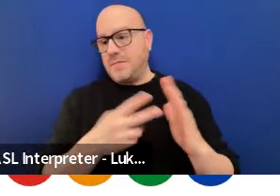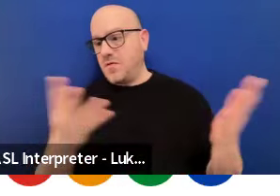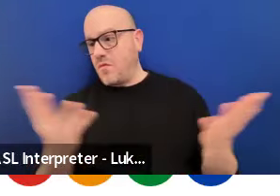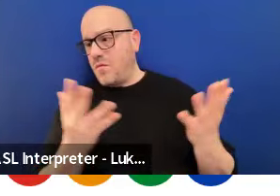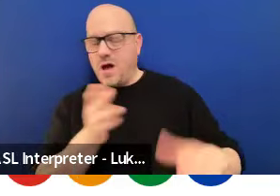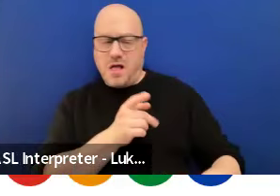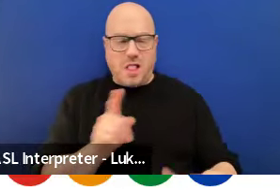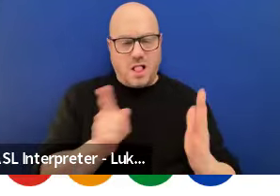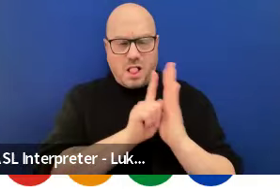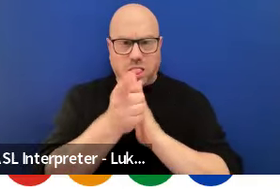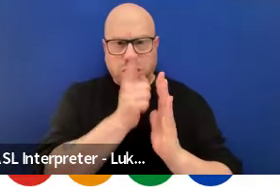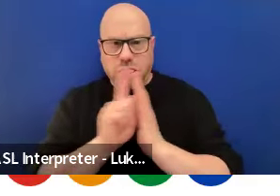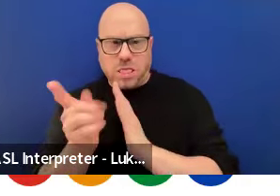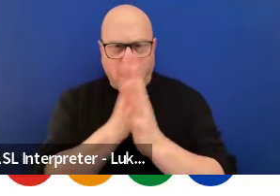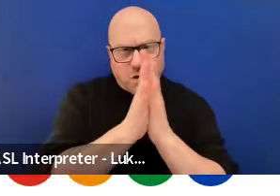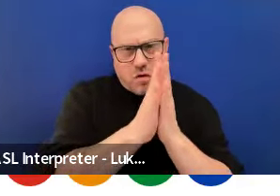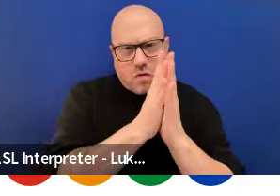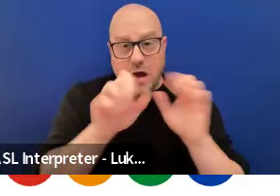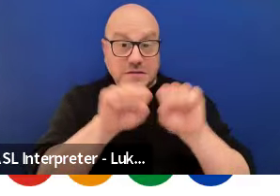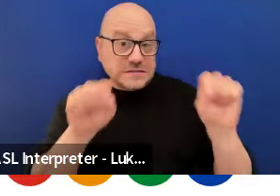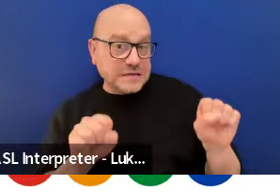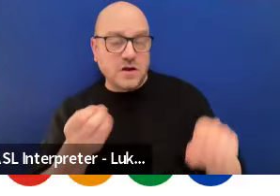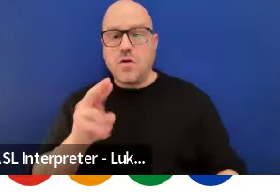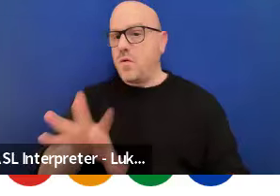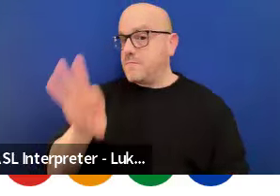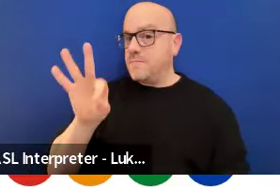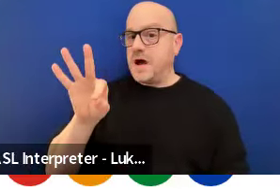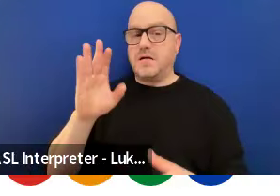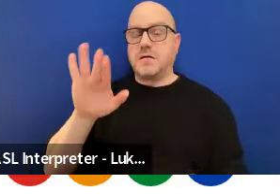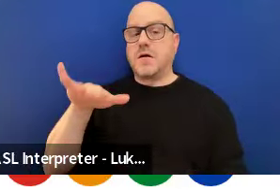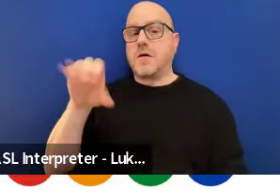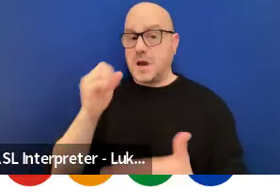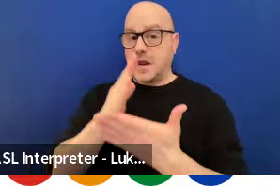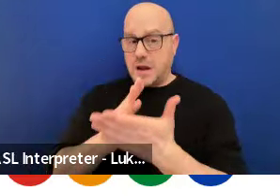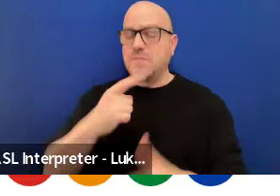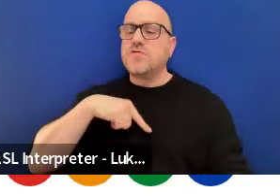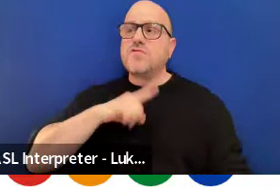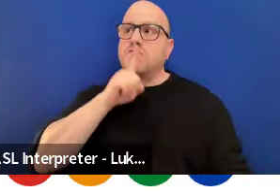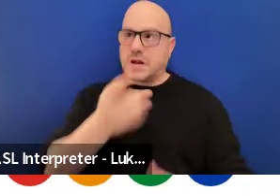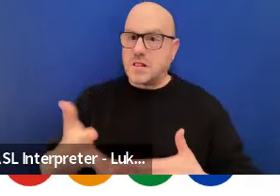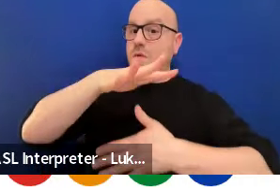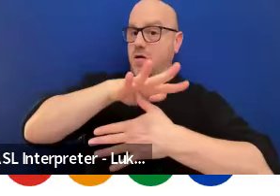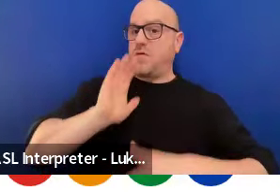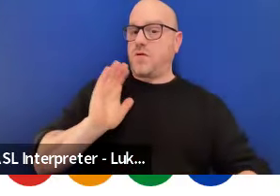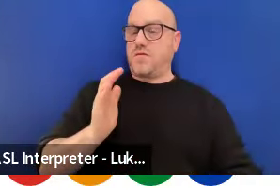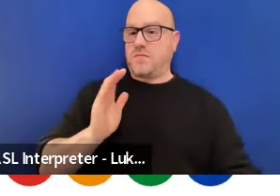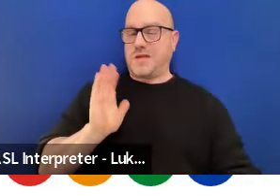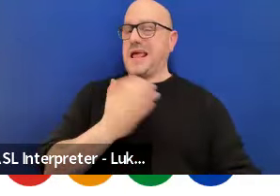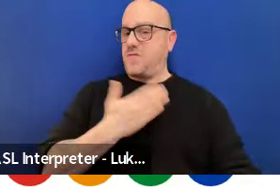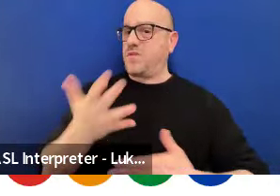NAVIGATE OUR SYSTEM, WHETHER THAT IS FINDING ONE'S WAY THROUGH A